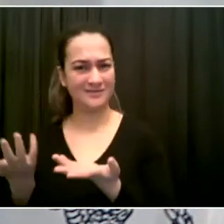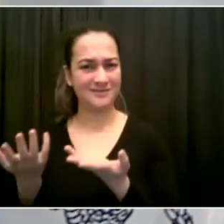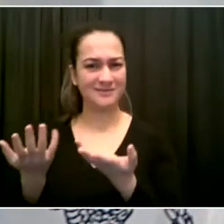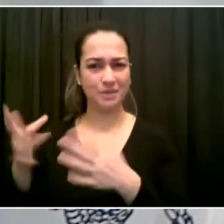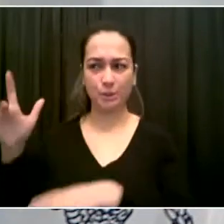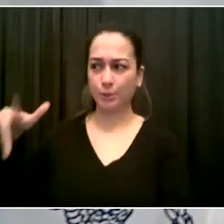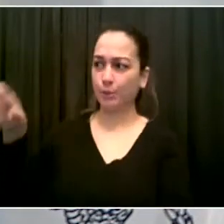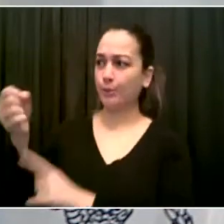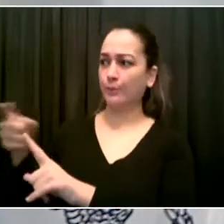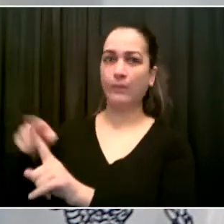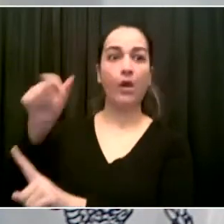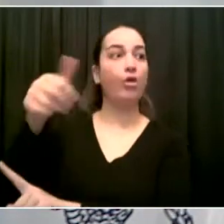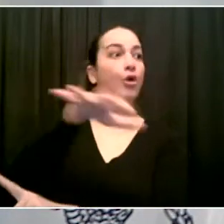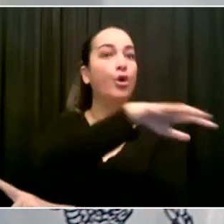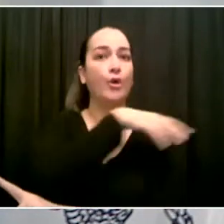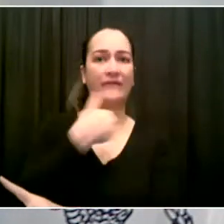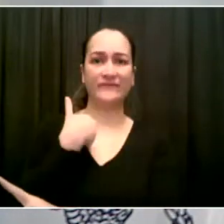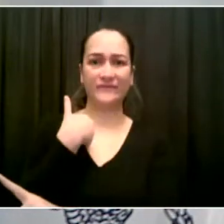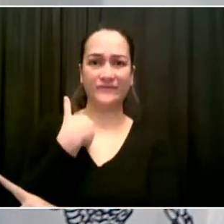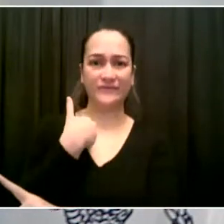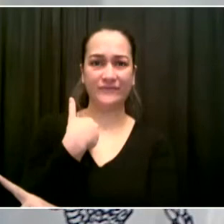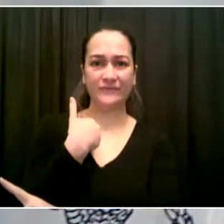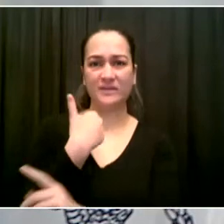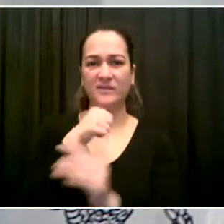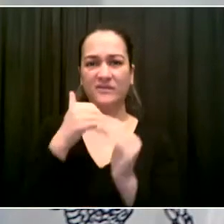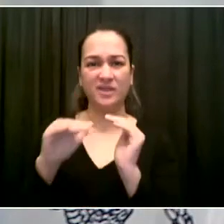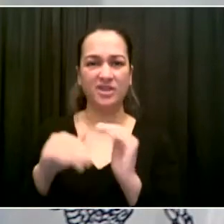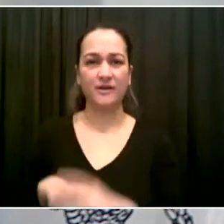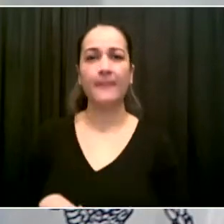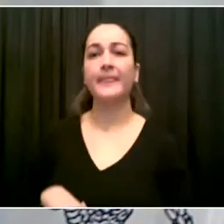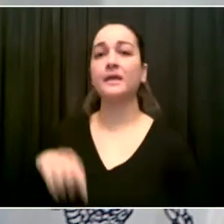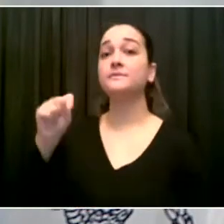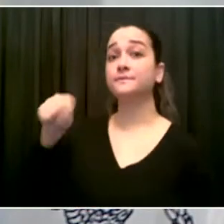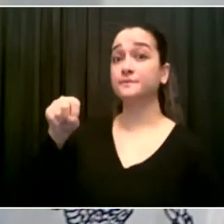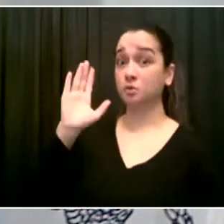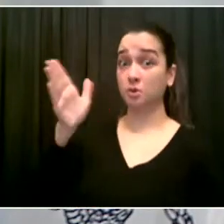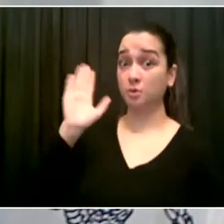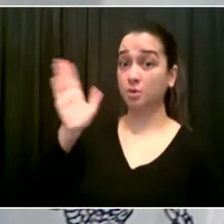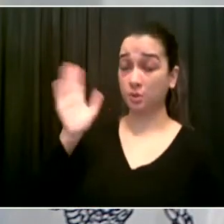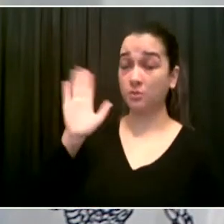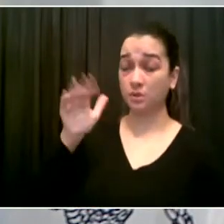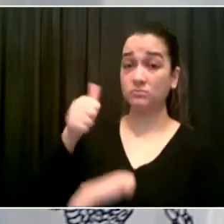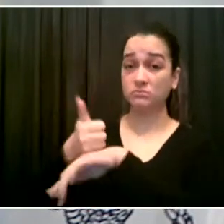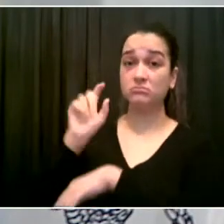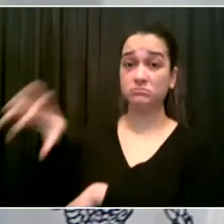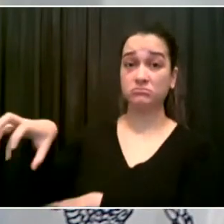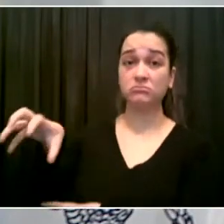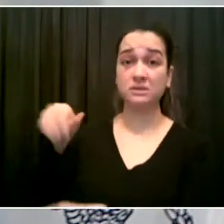WORKING, OUR HEALTH TEAM WORKING WITH THE BOROUGH PRESIDENT AND OTHERS TO